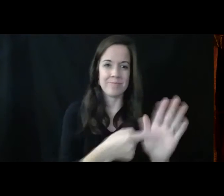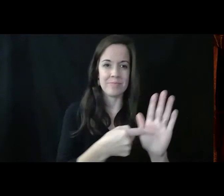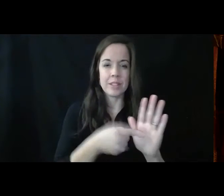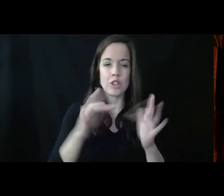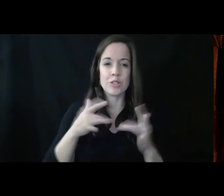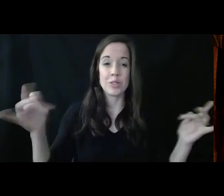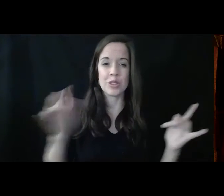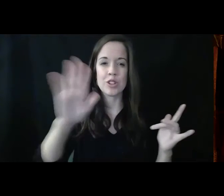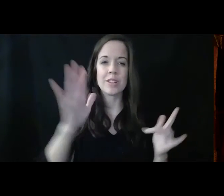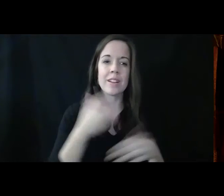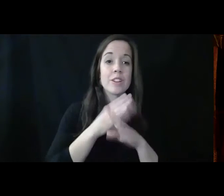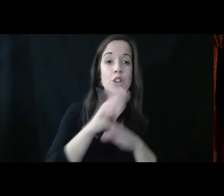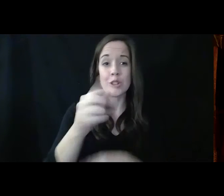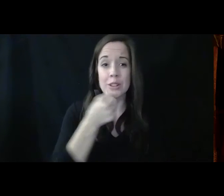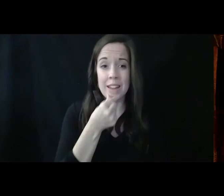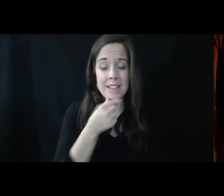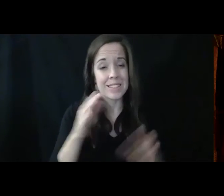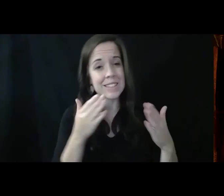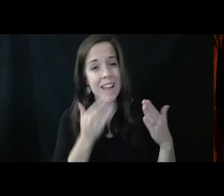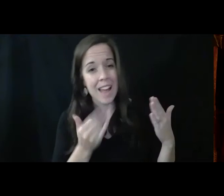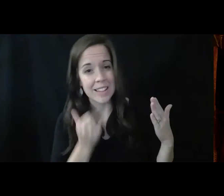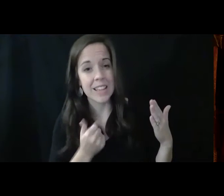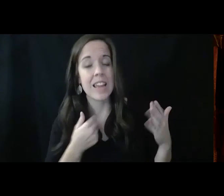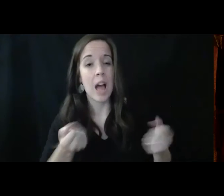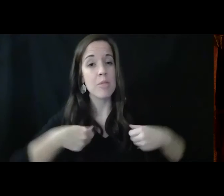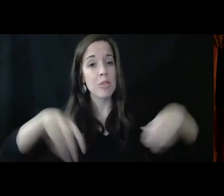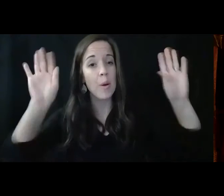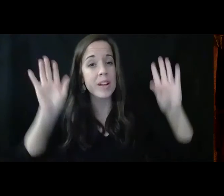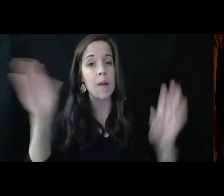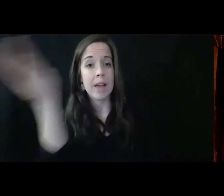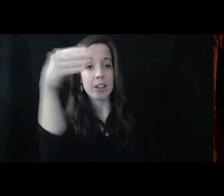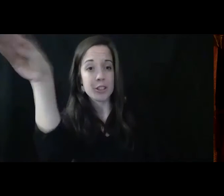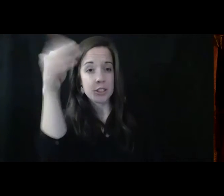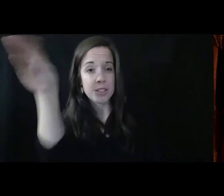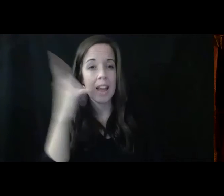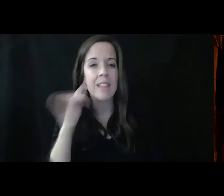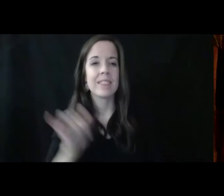because honey I’m throwing up // my kerchief like a flare gun shot // watch me